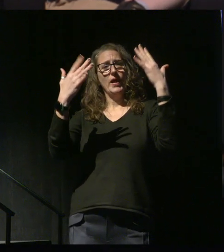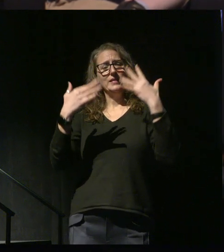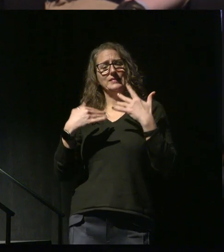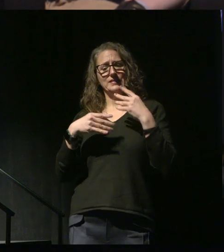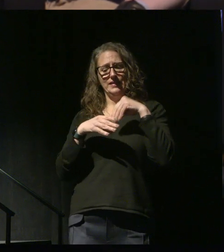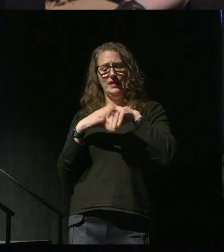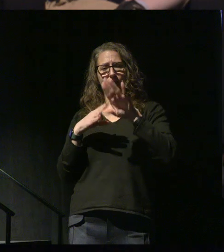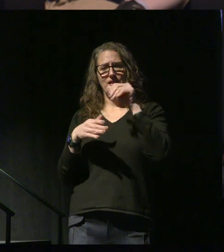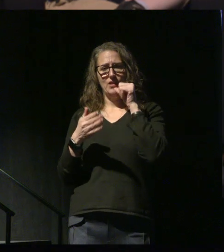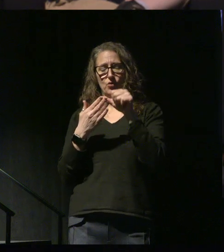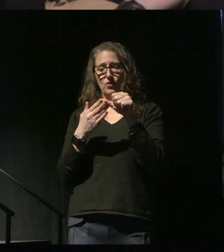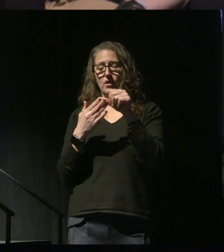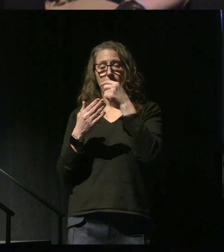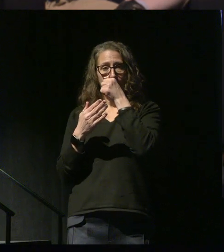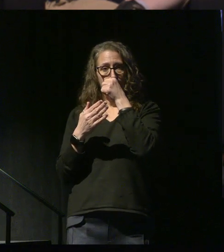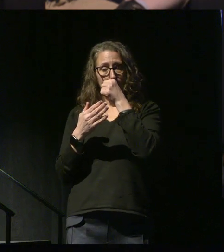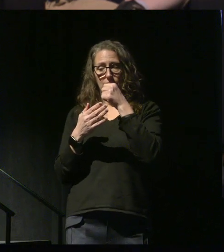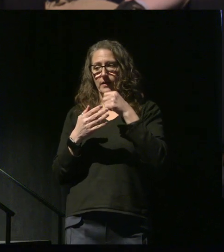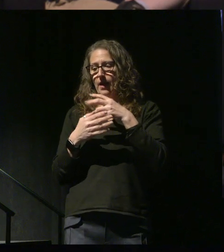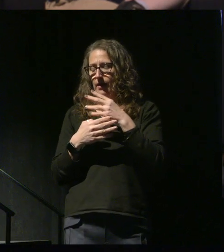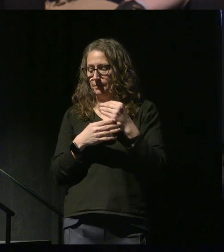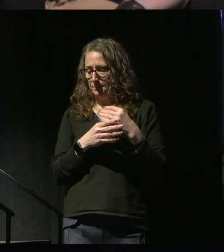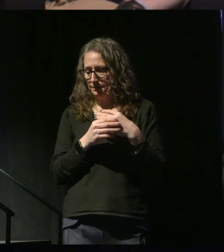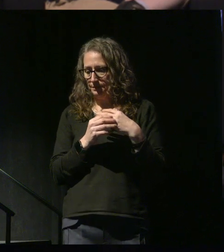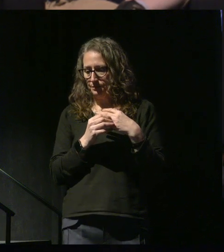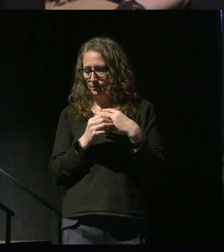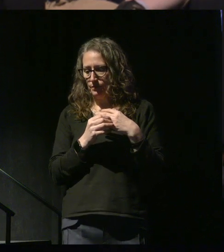And these men and their different circumstances